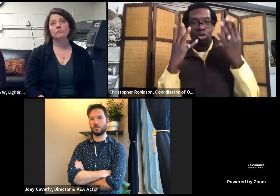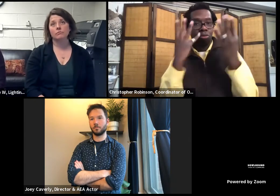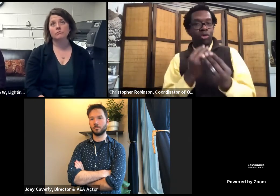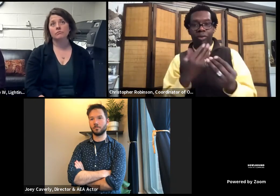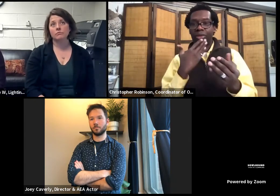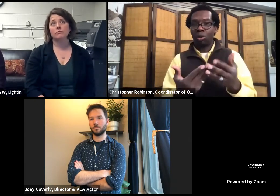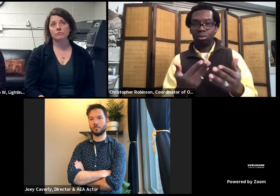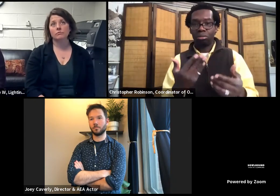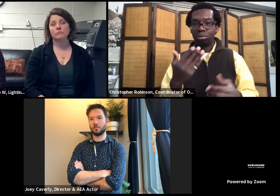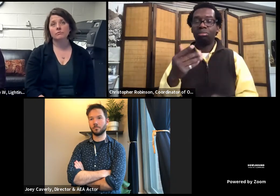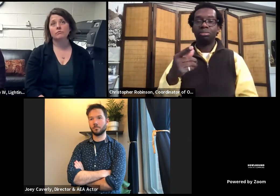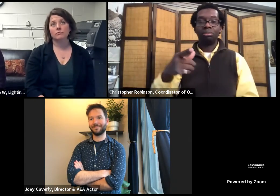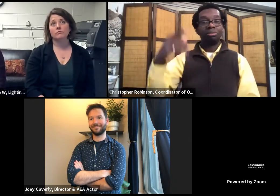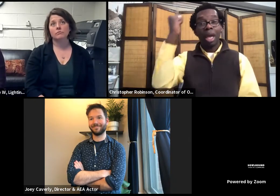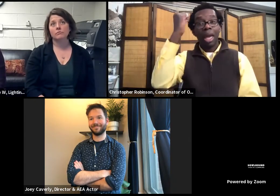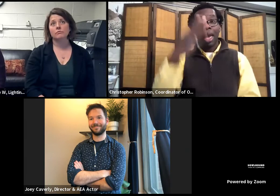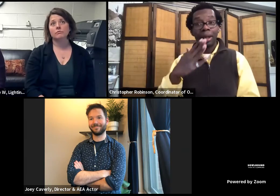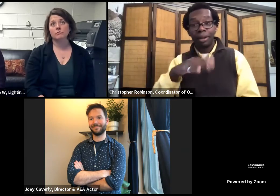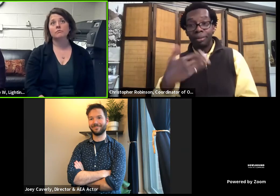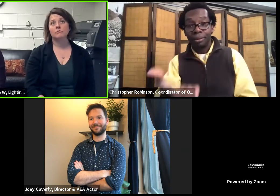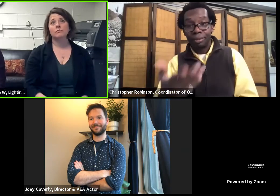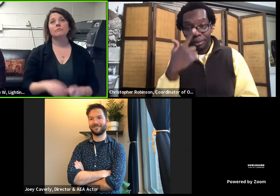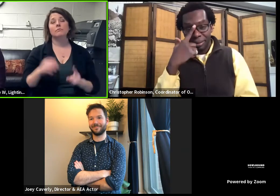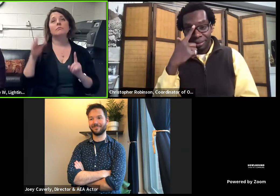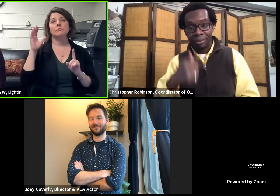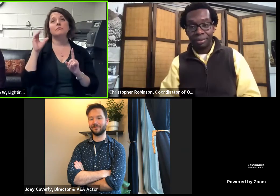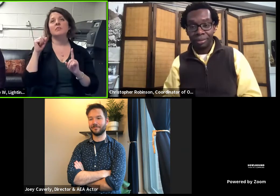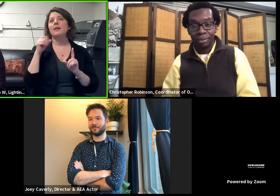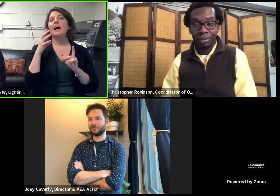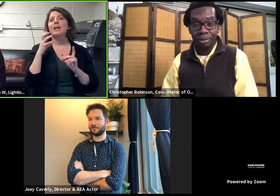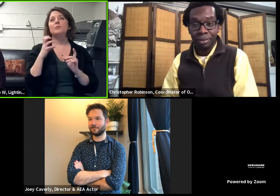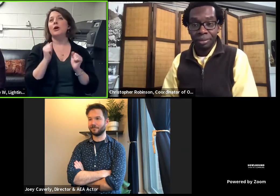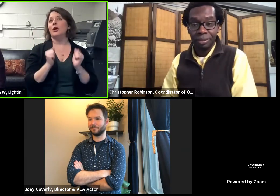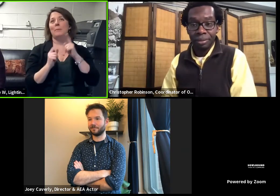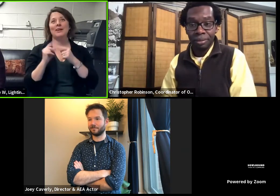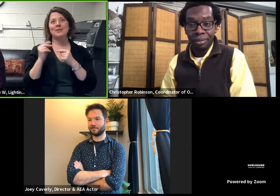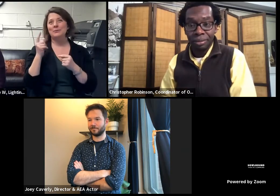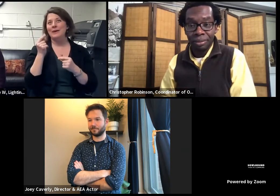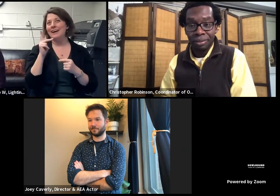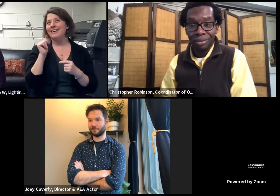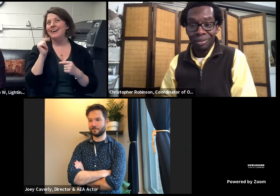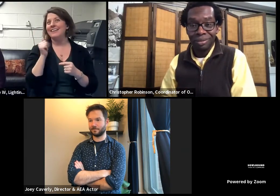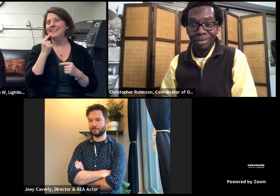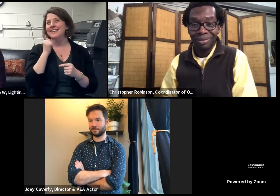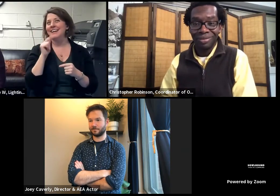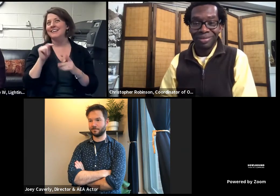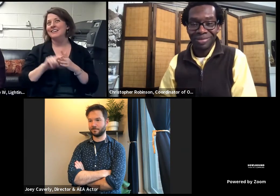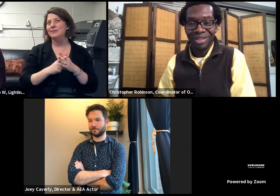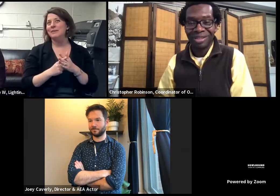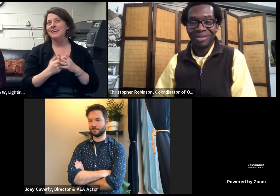Is that right, Kala? Correct, yes. Okay, great, Annie, go ahead. Yeah, this is Annie speaking.